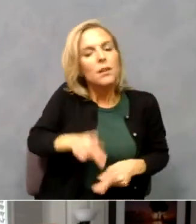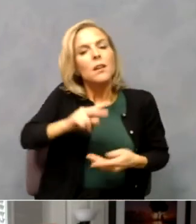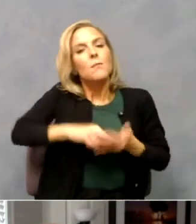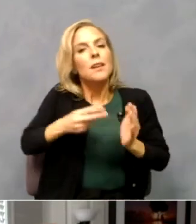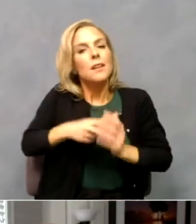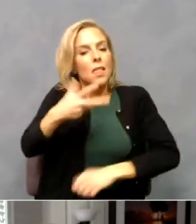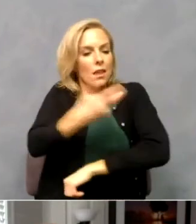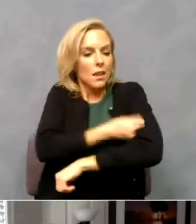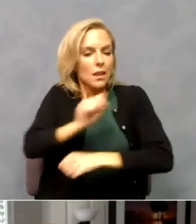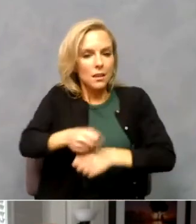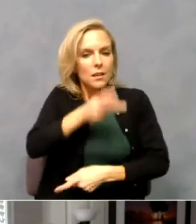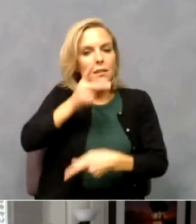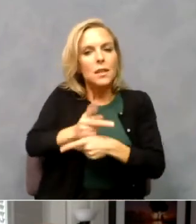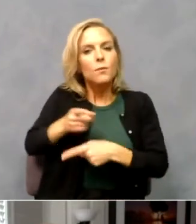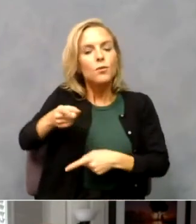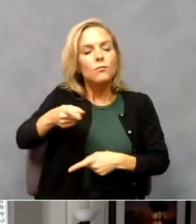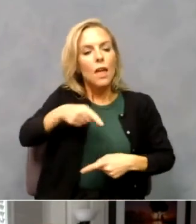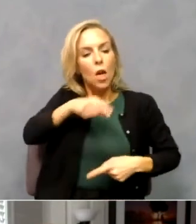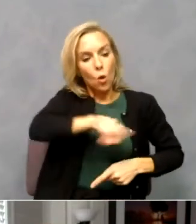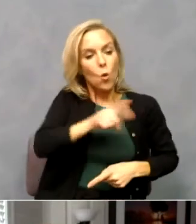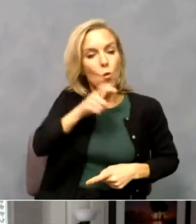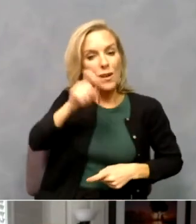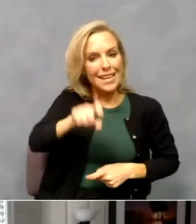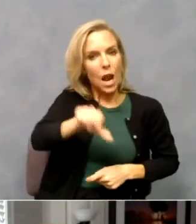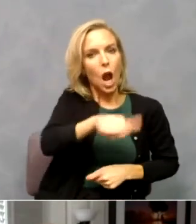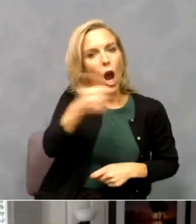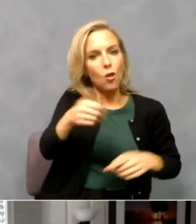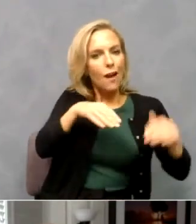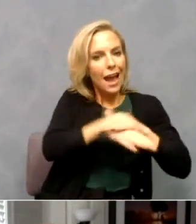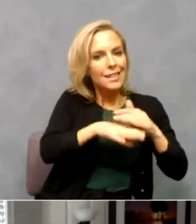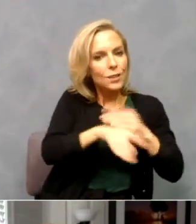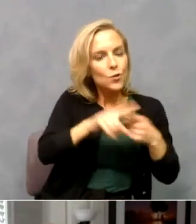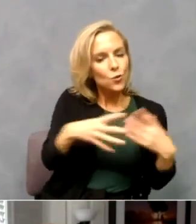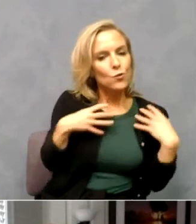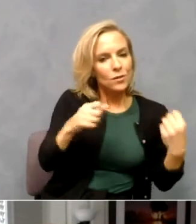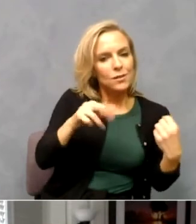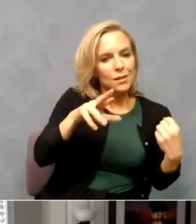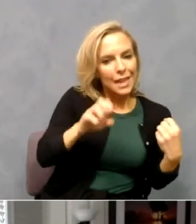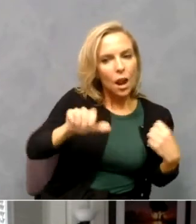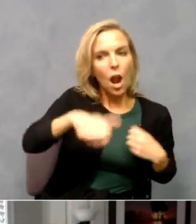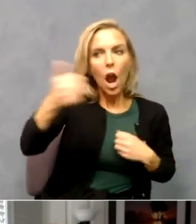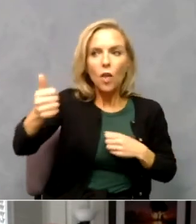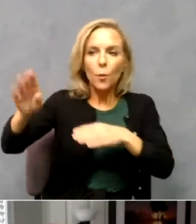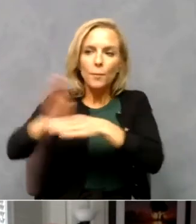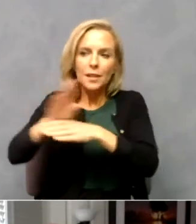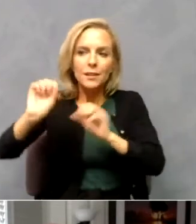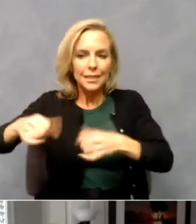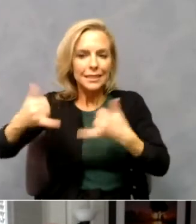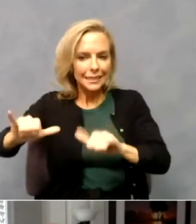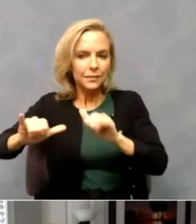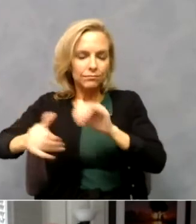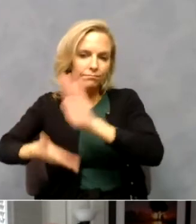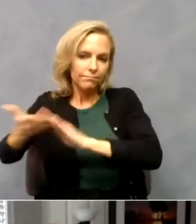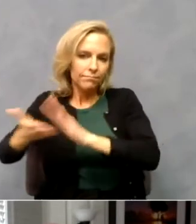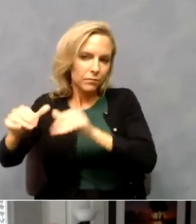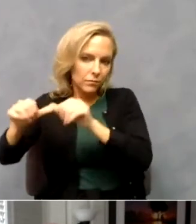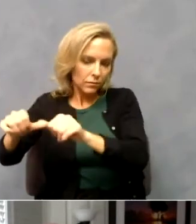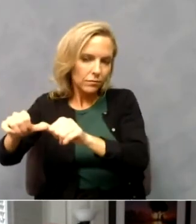they need and keep the rest of society open for business and operating next slide. See if this is the right to Rome.